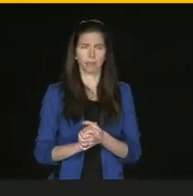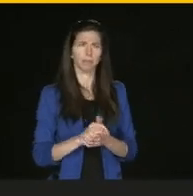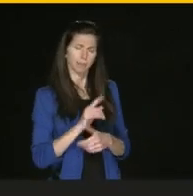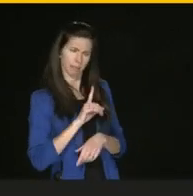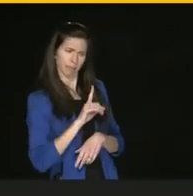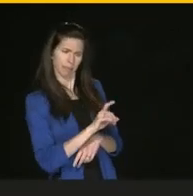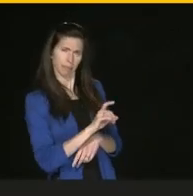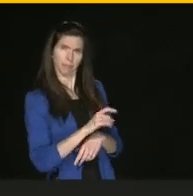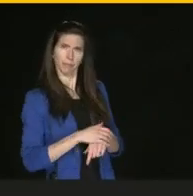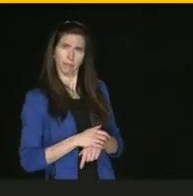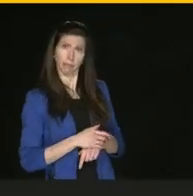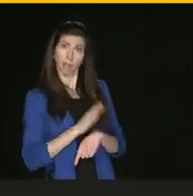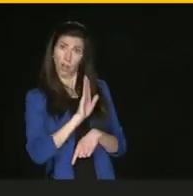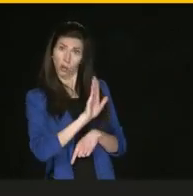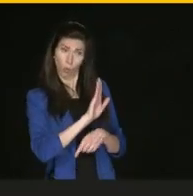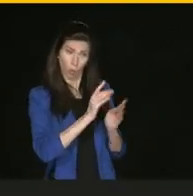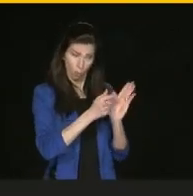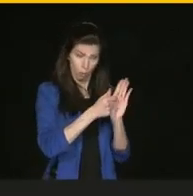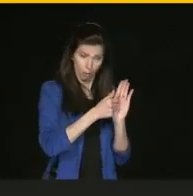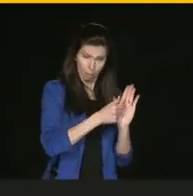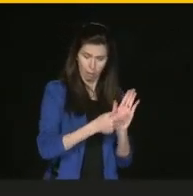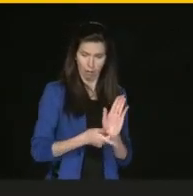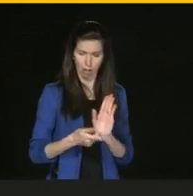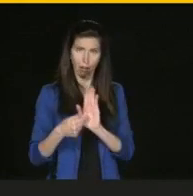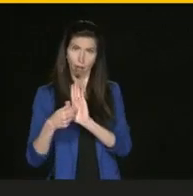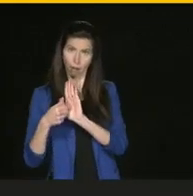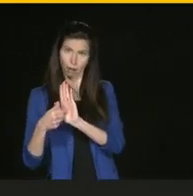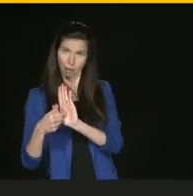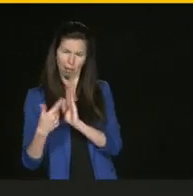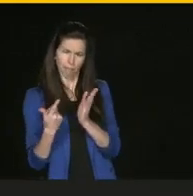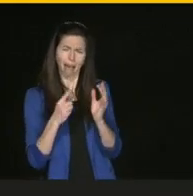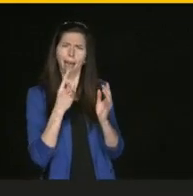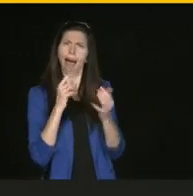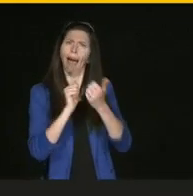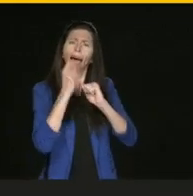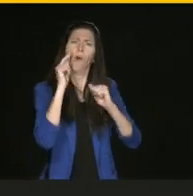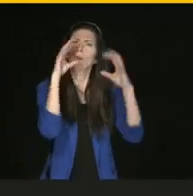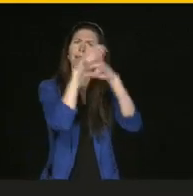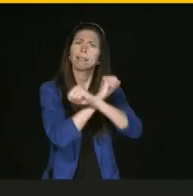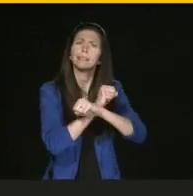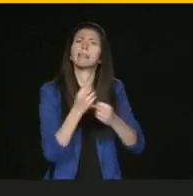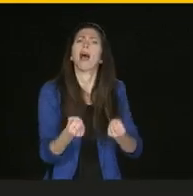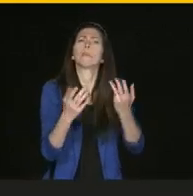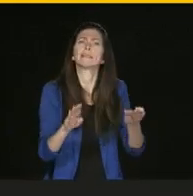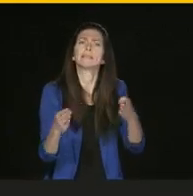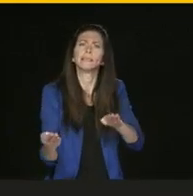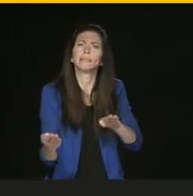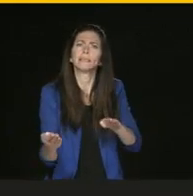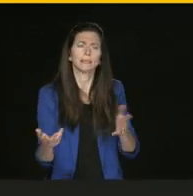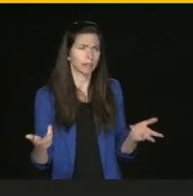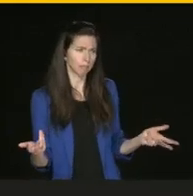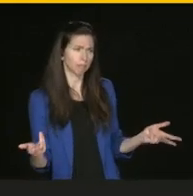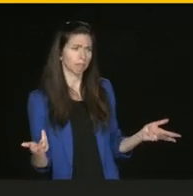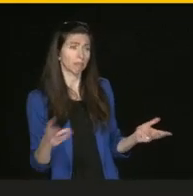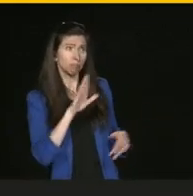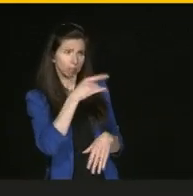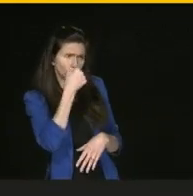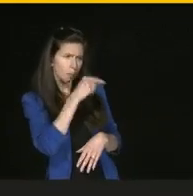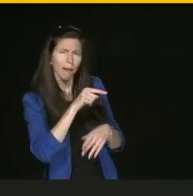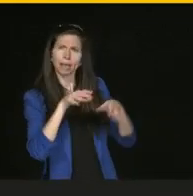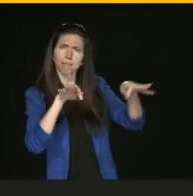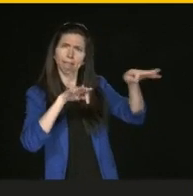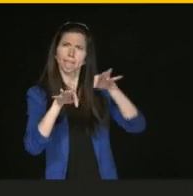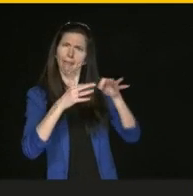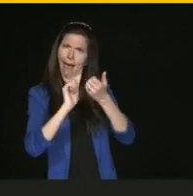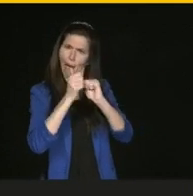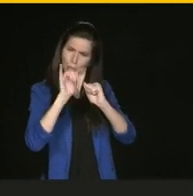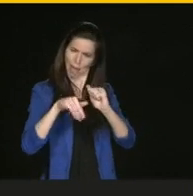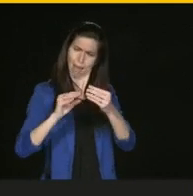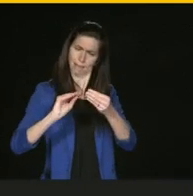(Question by Media): THESE